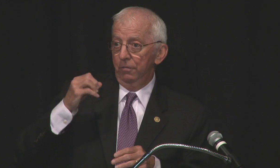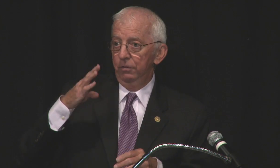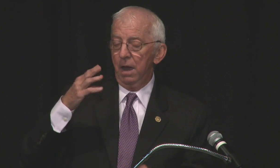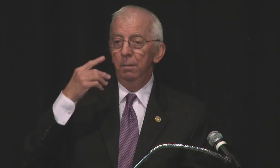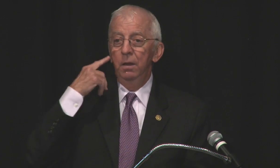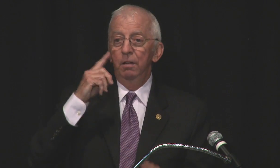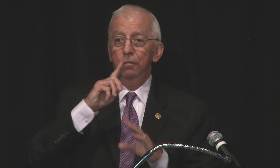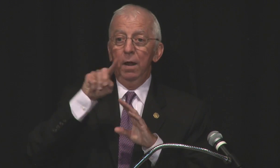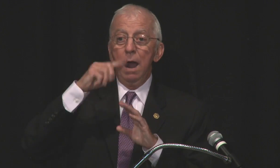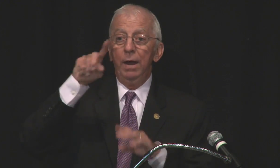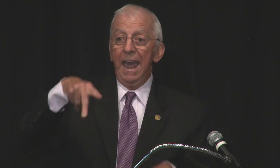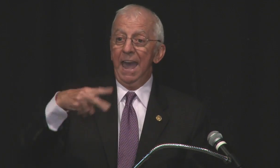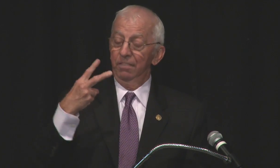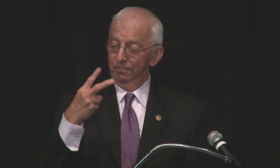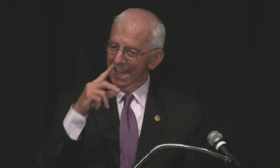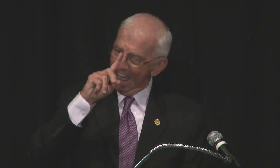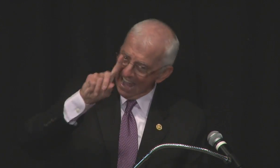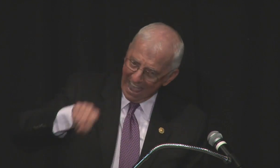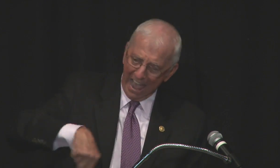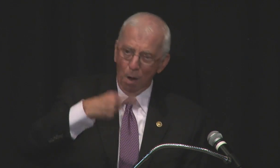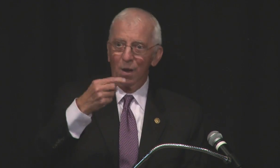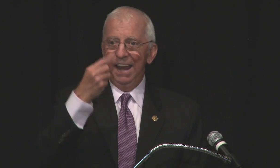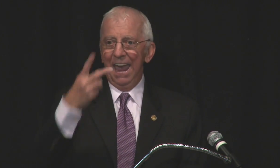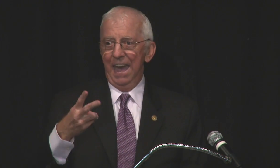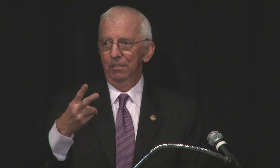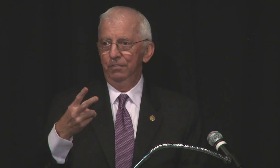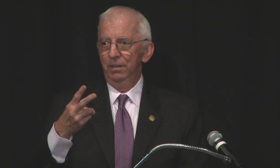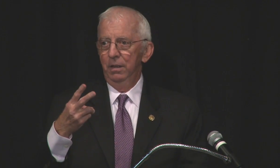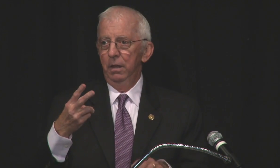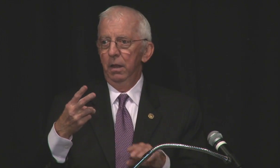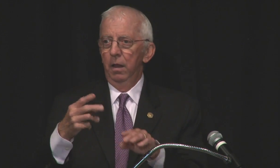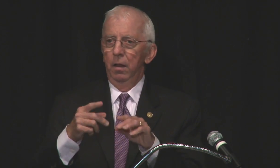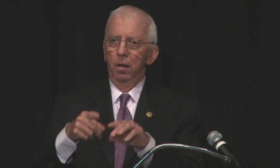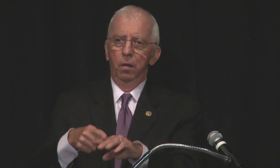for the job for an hour and a half, an hour and a half.